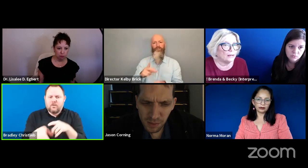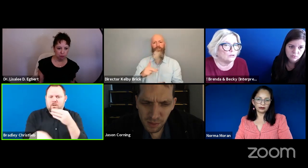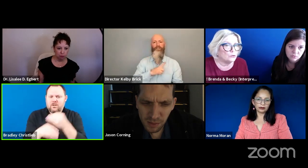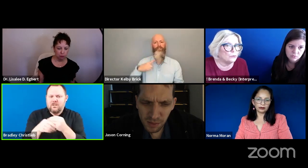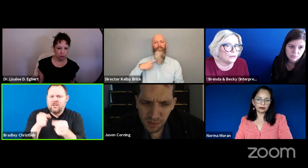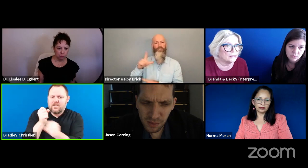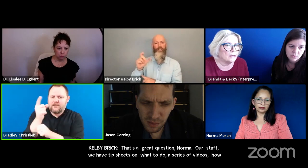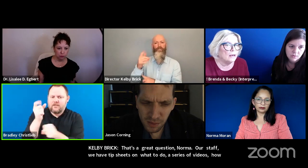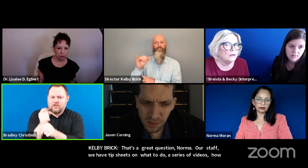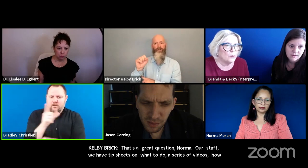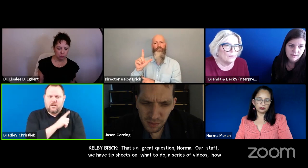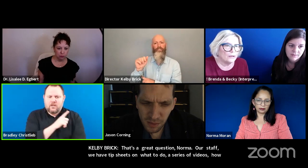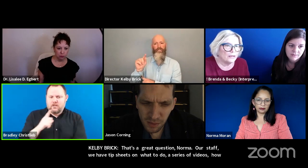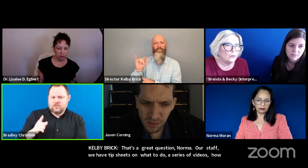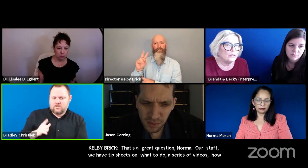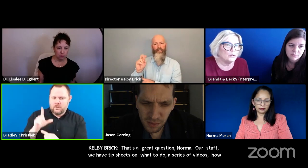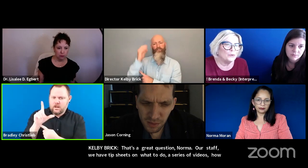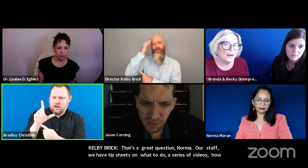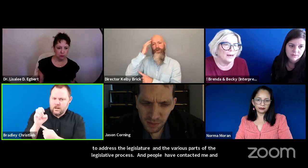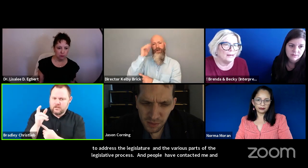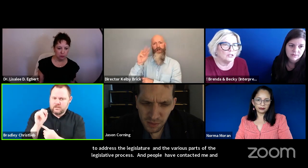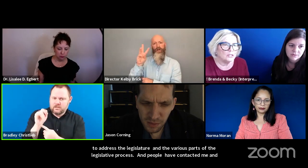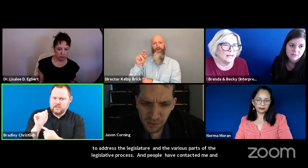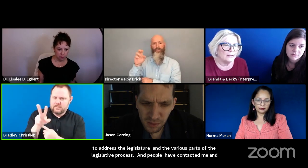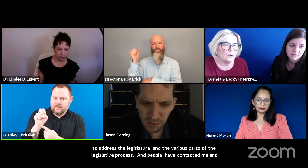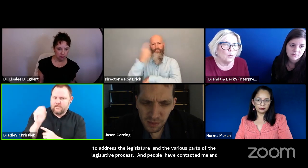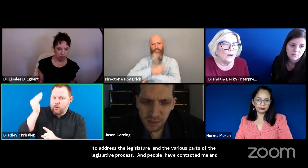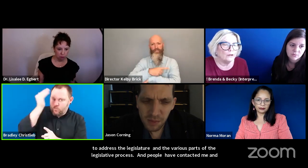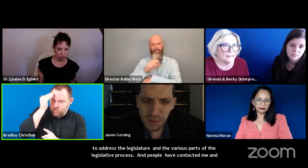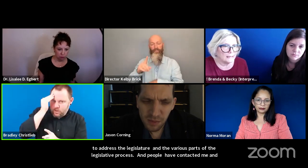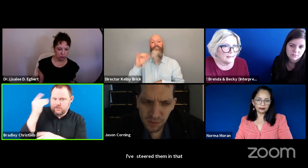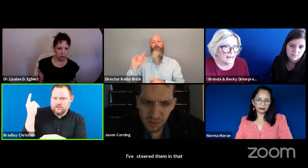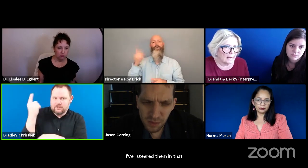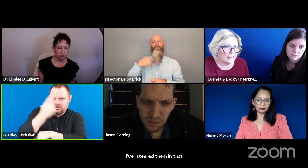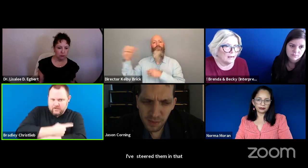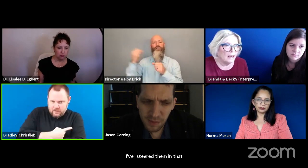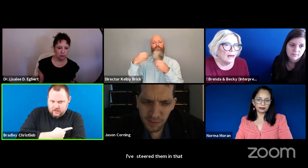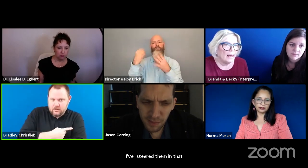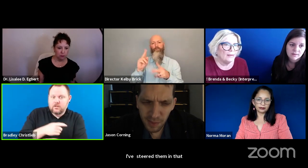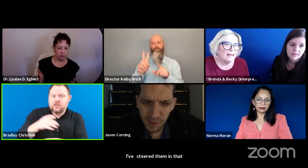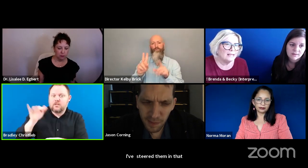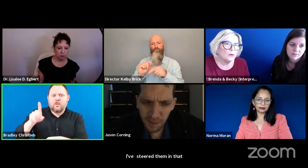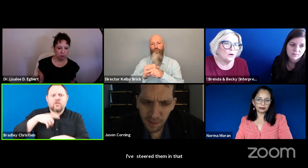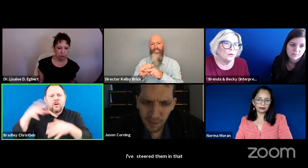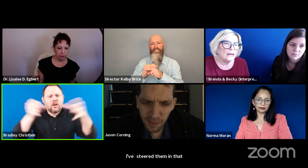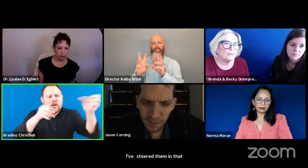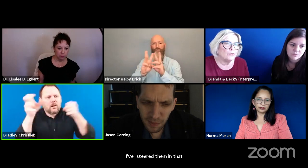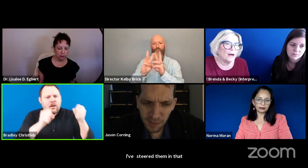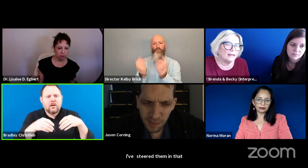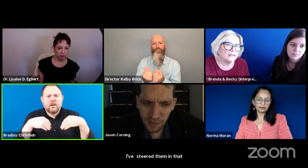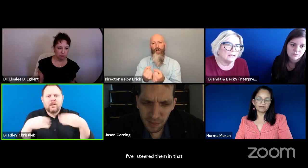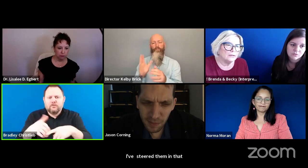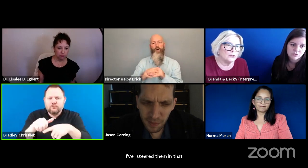to do this. So every year we do a Legislative Awareness Day, and that is where we provide individuals